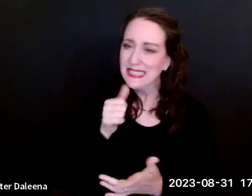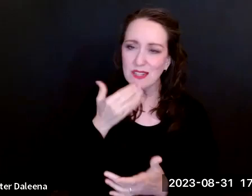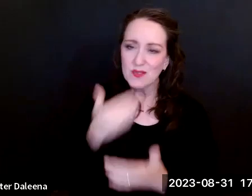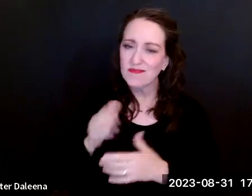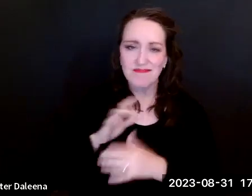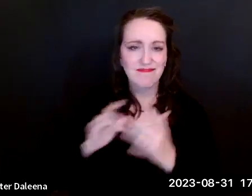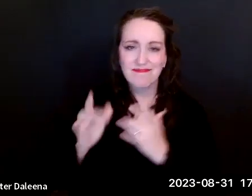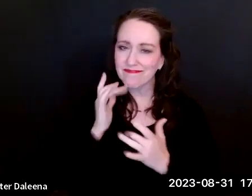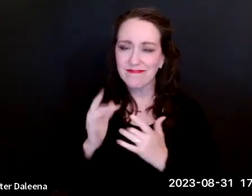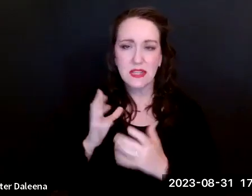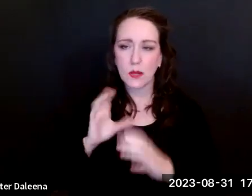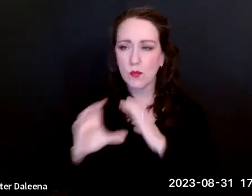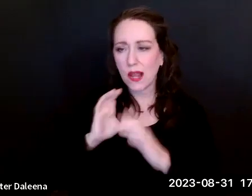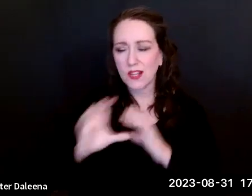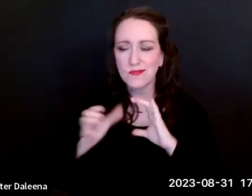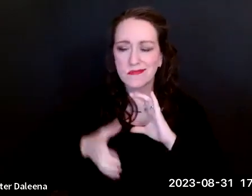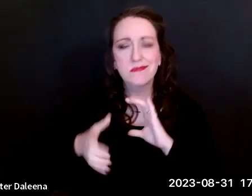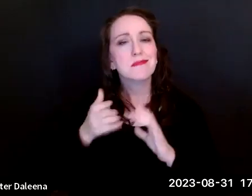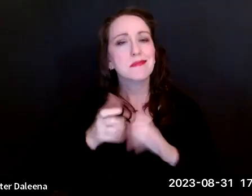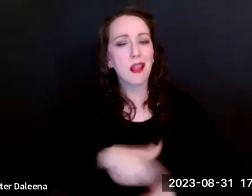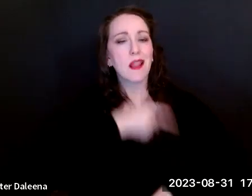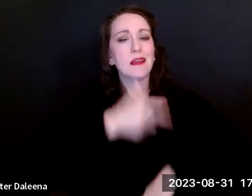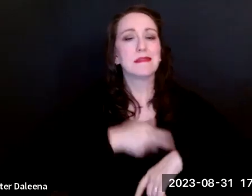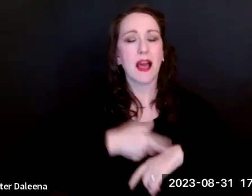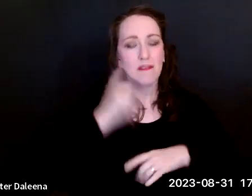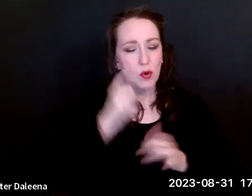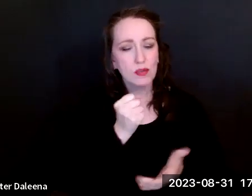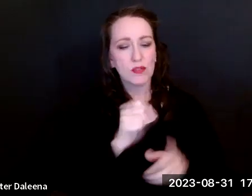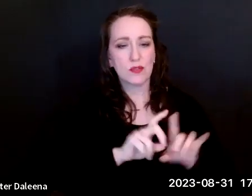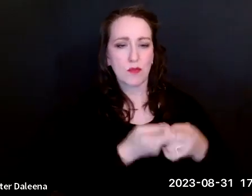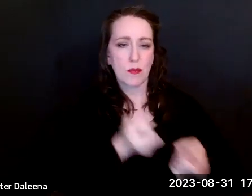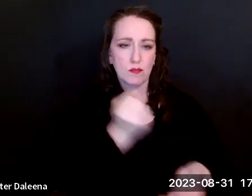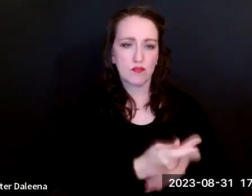department and the length of time it takes the department to approve a license among the others